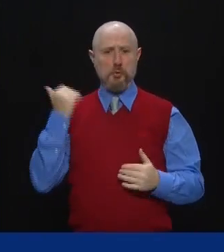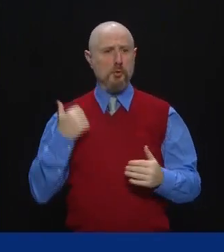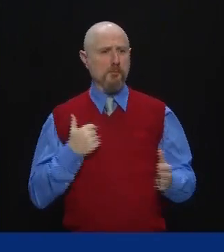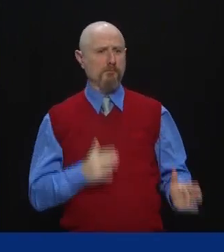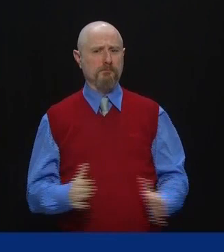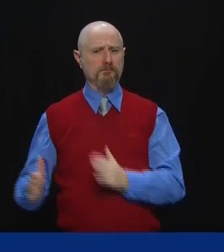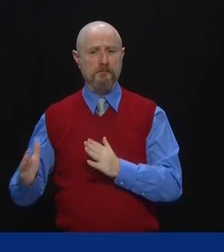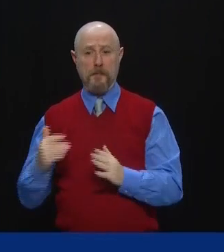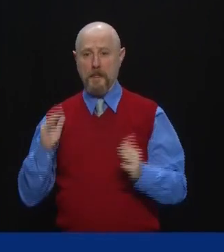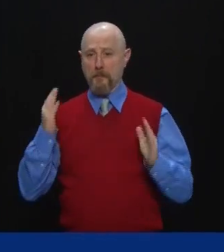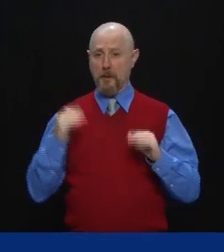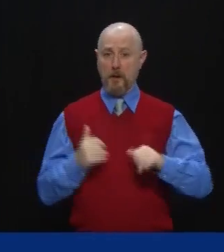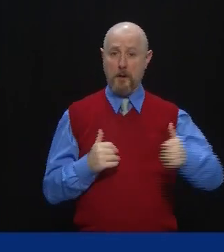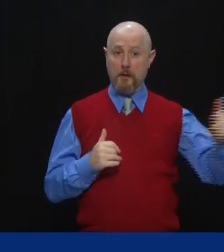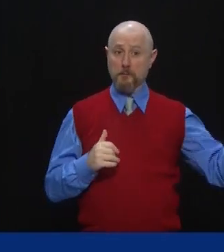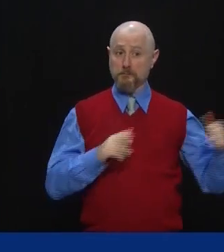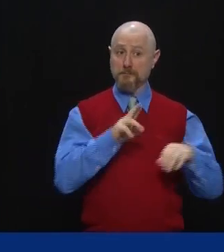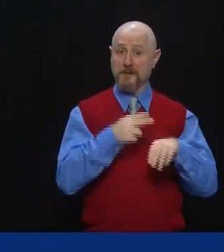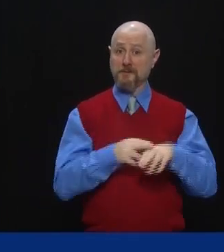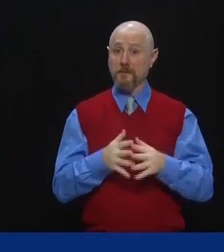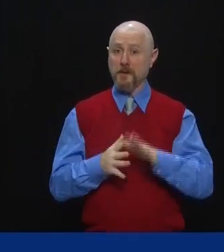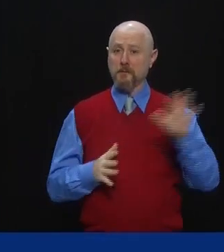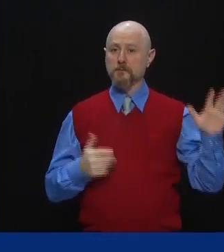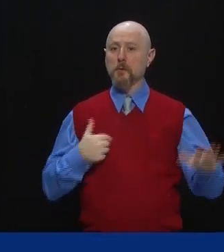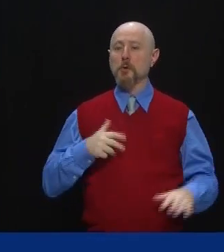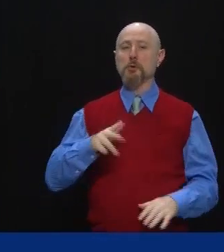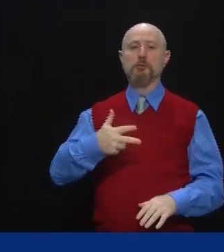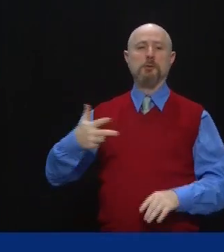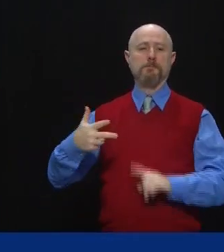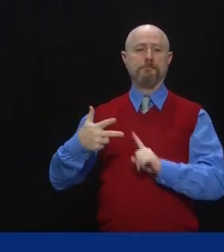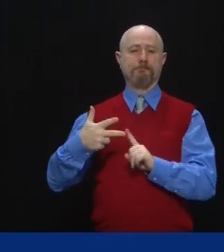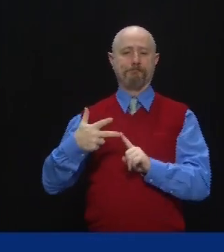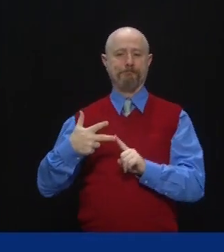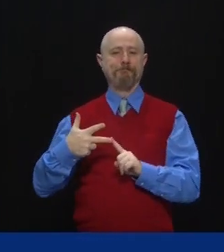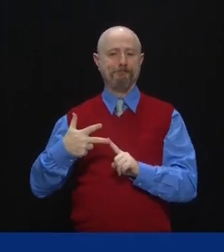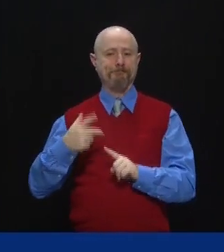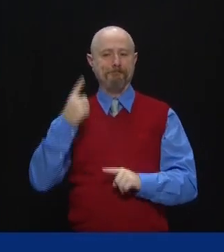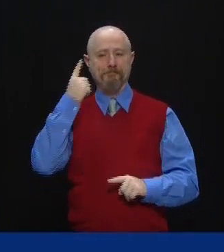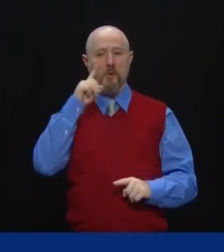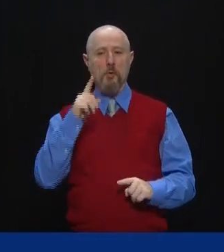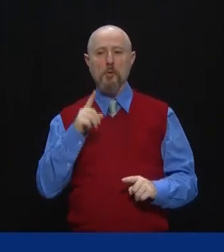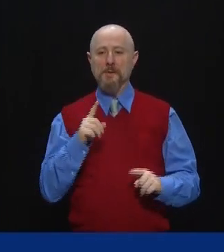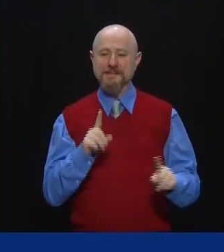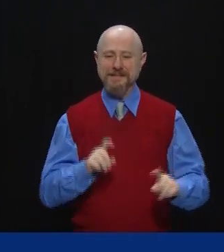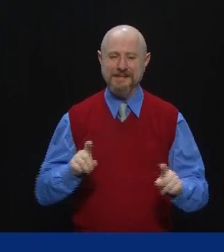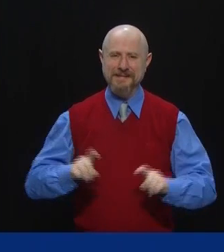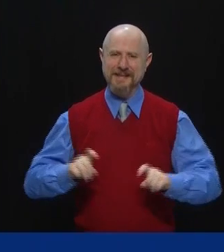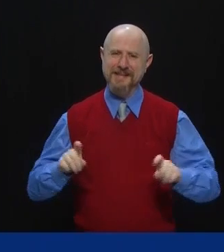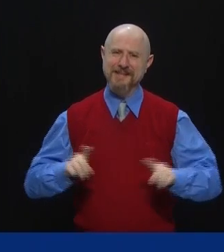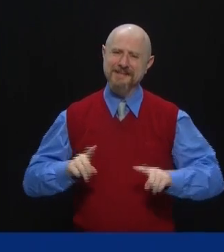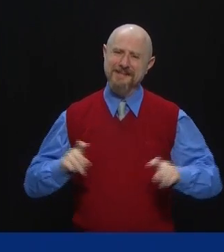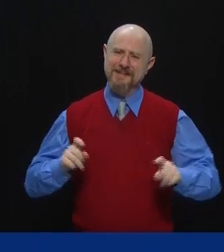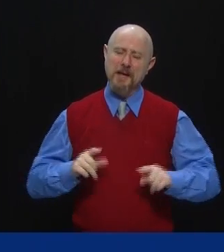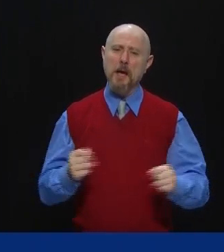SO MANY TEST KITS AND LOCATIONS AND AVAILABILITY OF TESTS ALL OVER. WHERE WE ARE WITH RESPECT TO